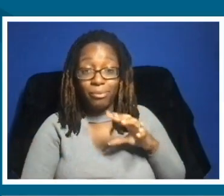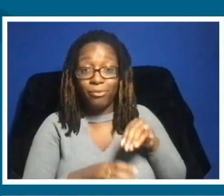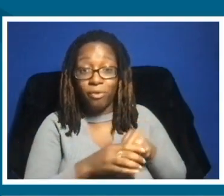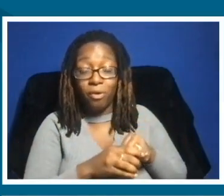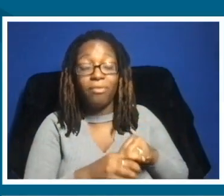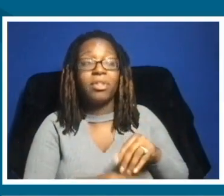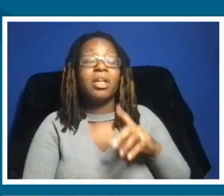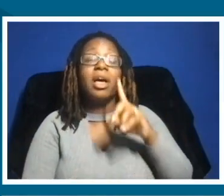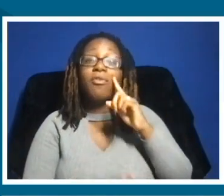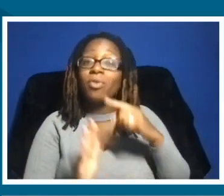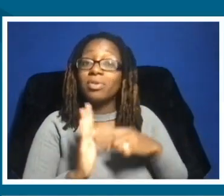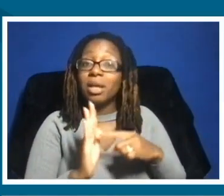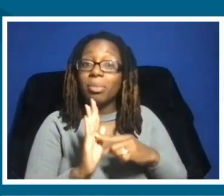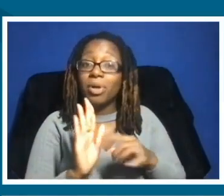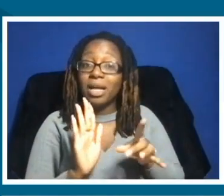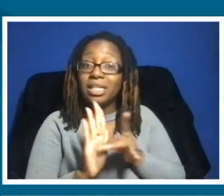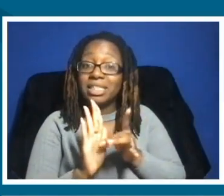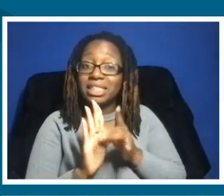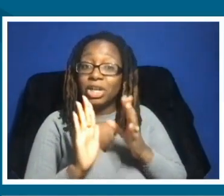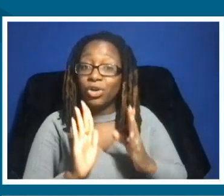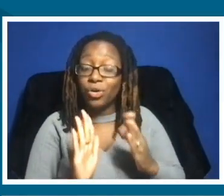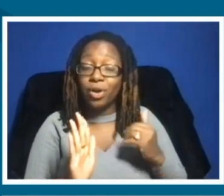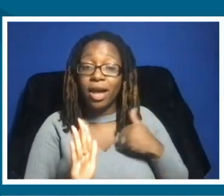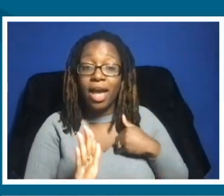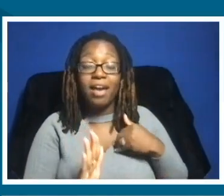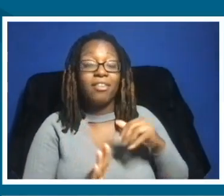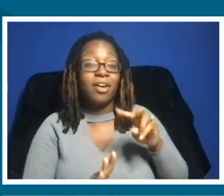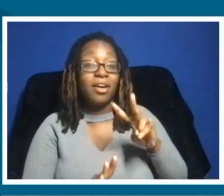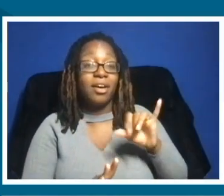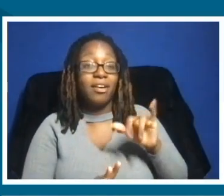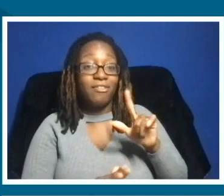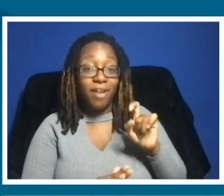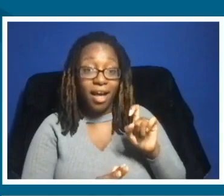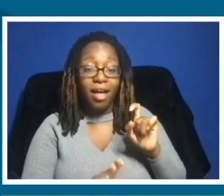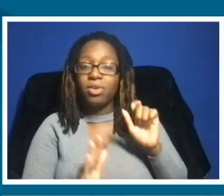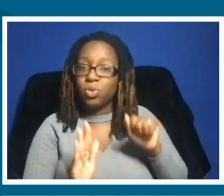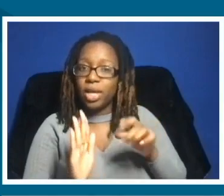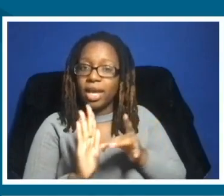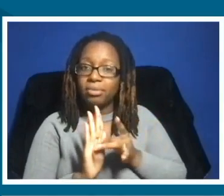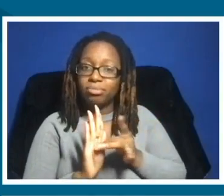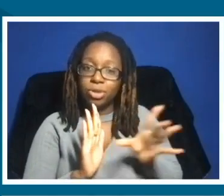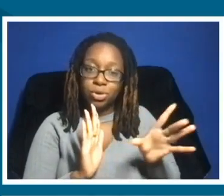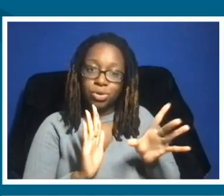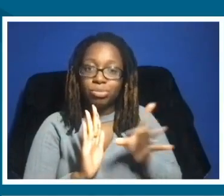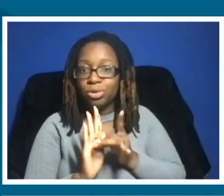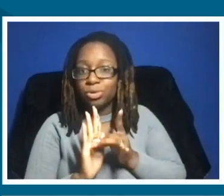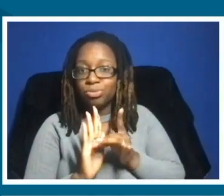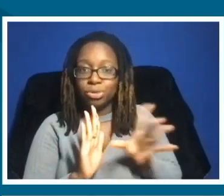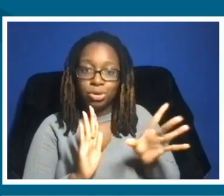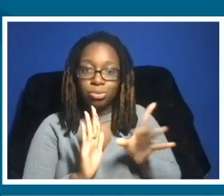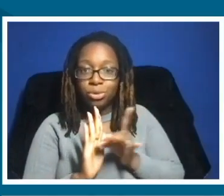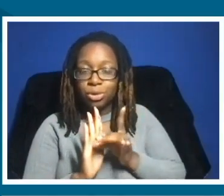stickers that are made of vinyl you can take off and on um and are generally